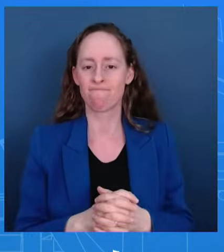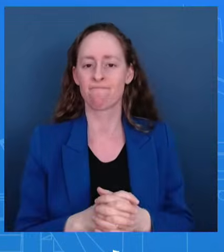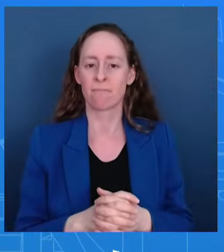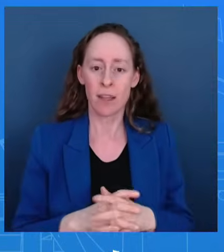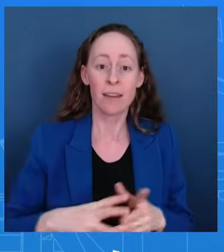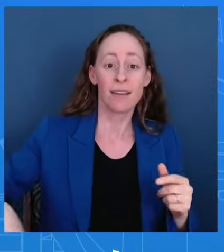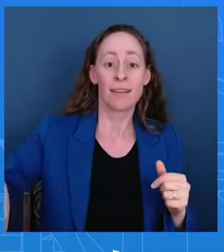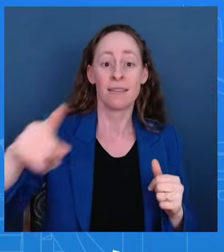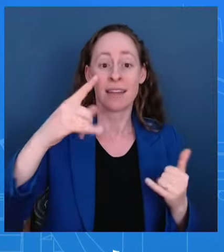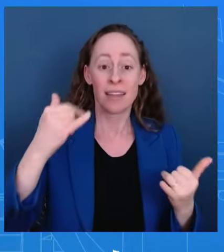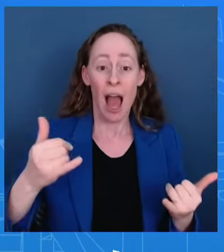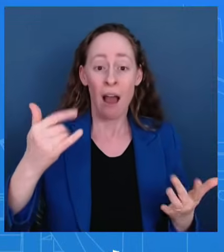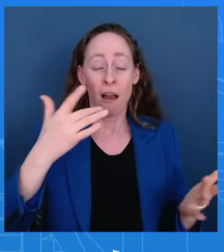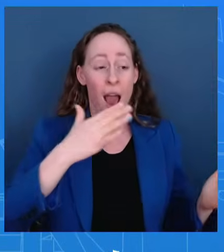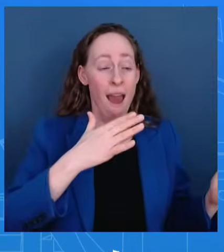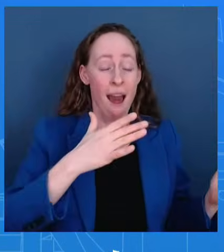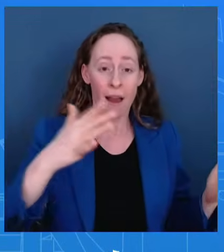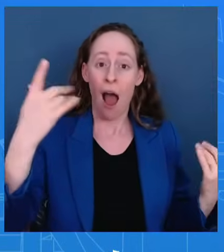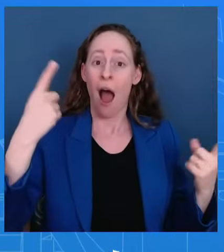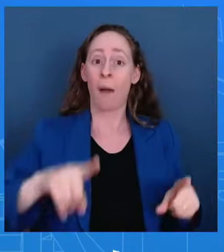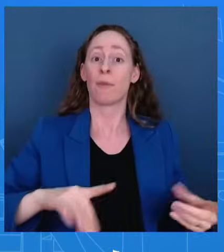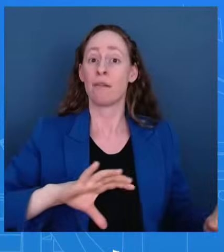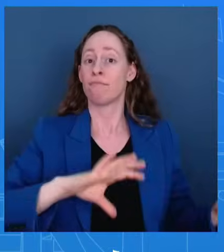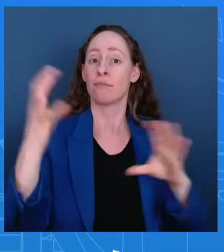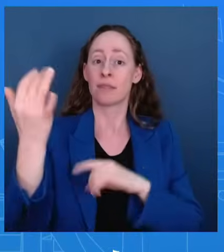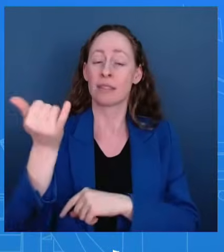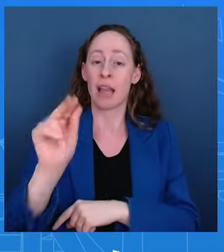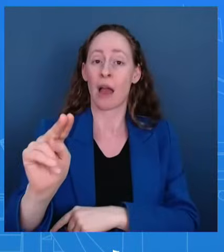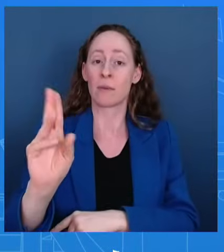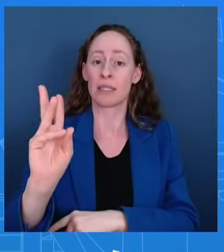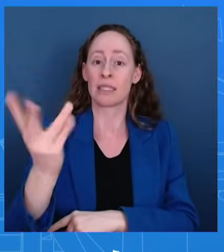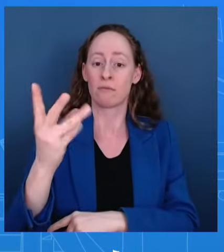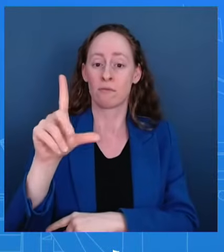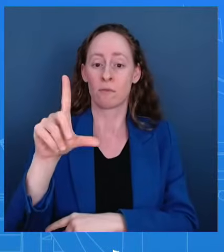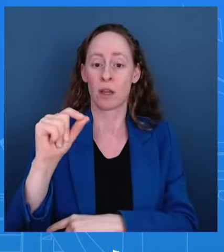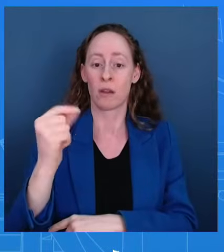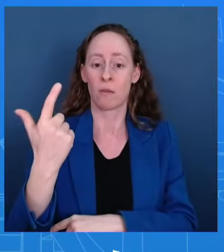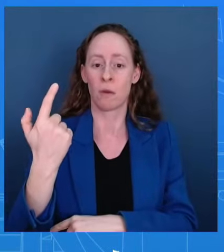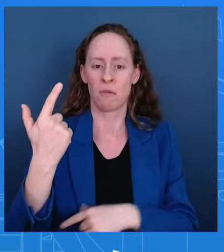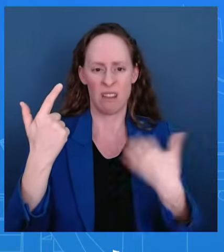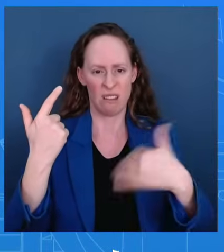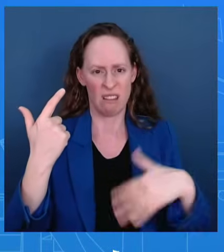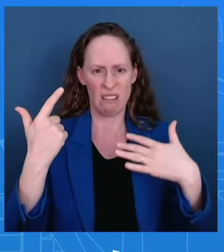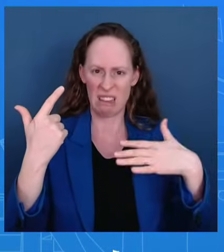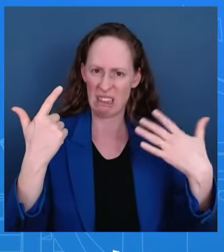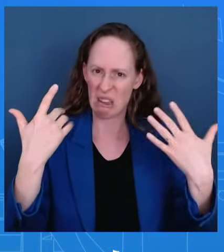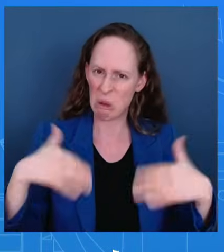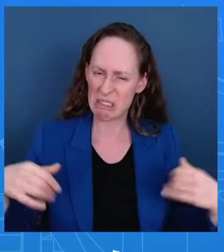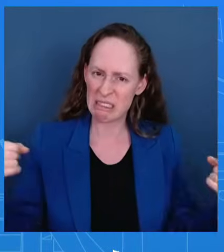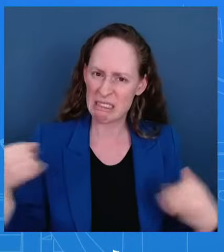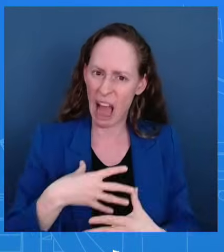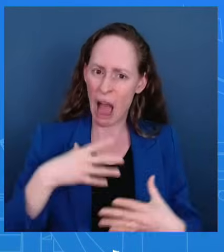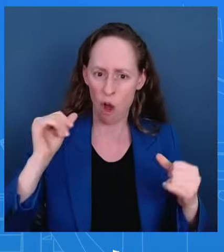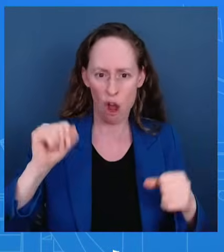that was a very scary time in our dem- -- democracy. That was a stain on our democracy. What we saw happening at the Capitol -- rioters --